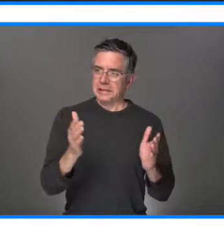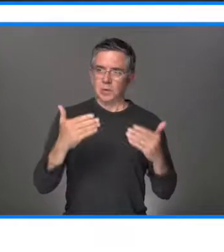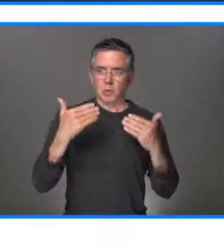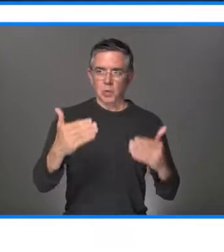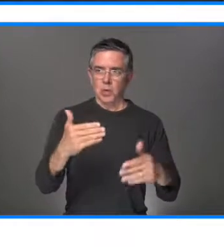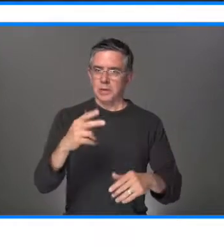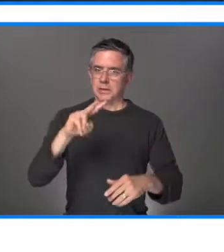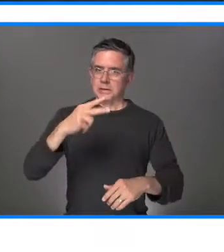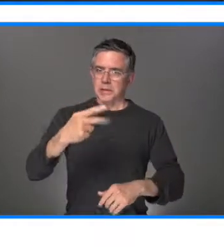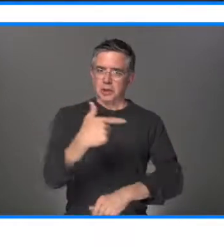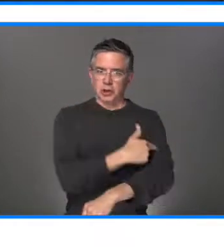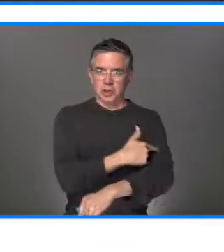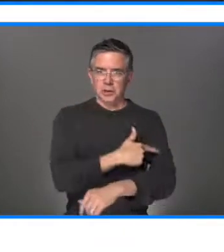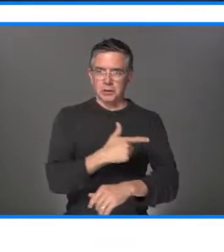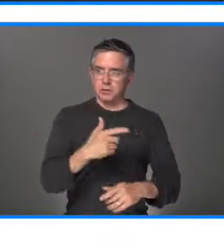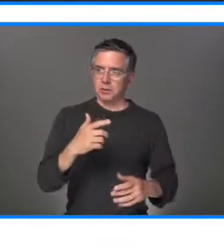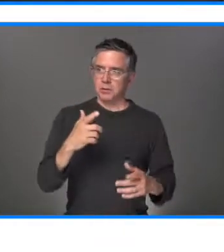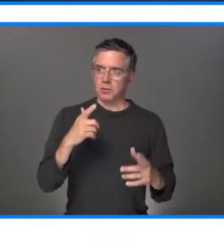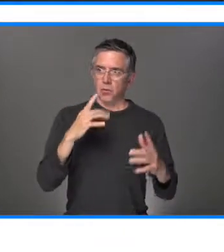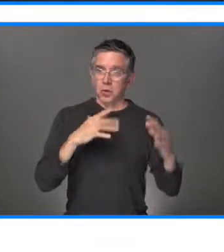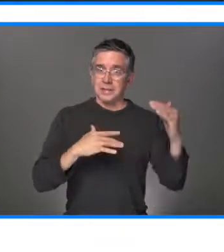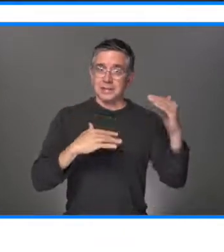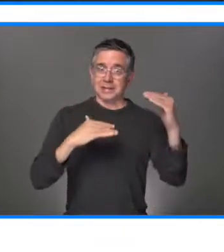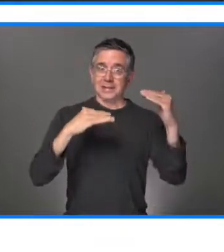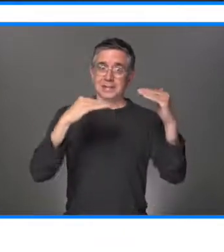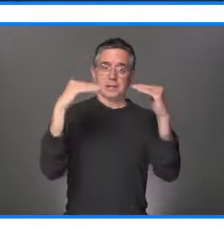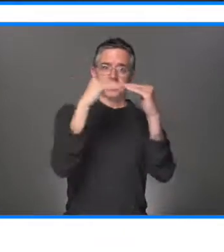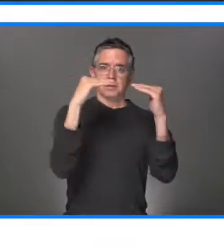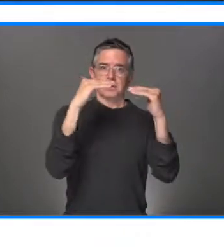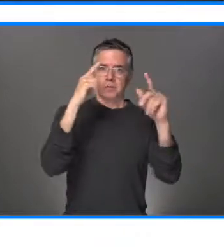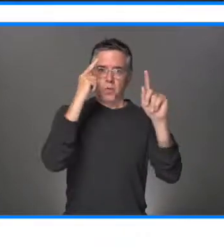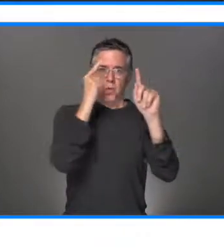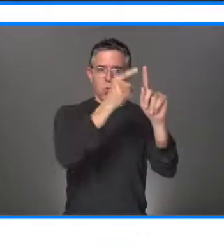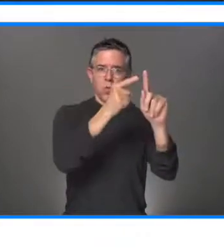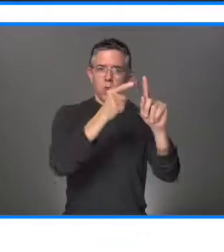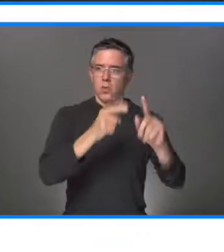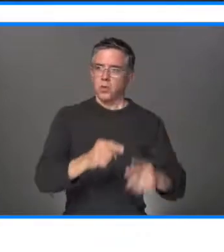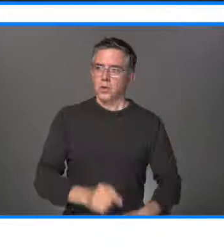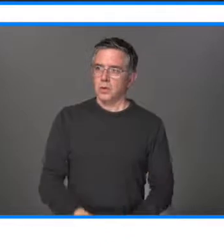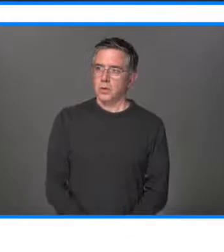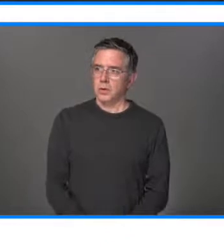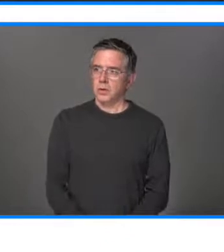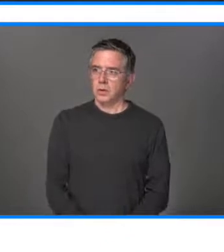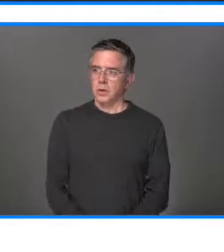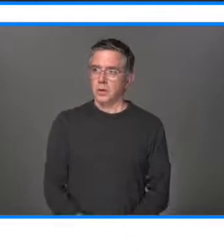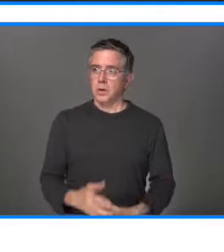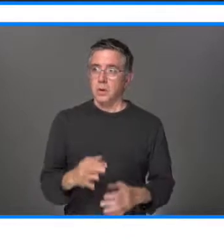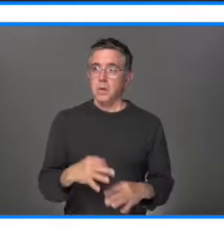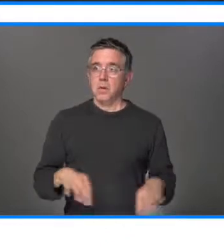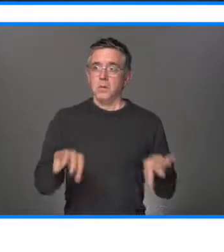It's really important for our community as we want to move forward in reopening businesses